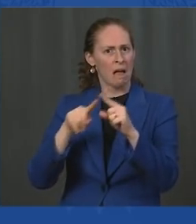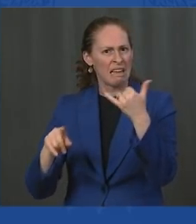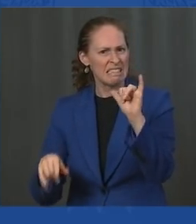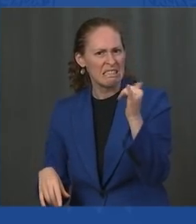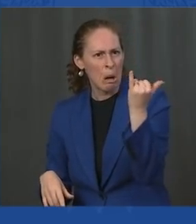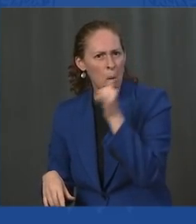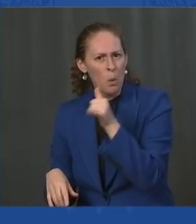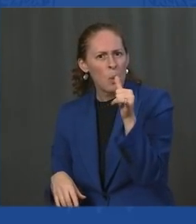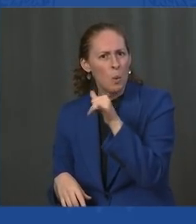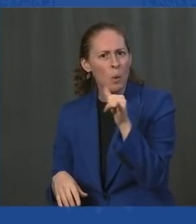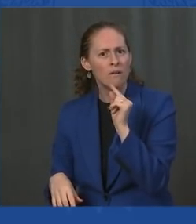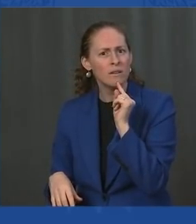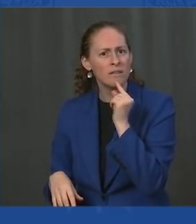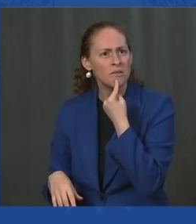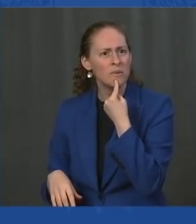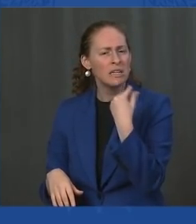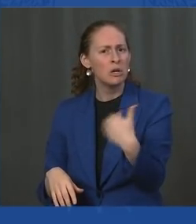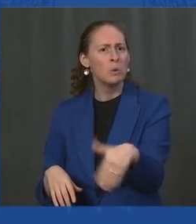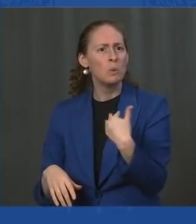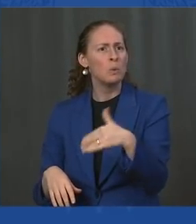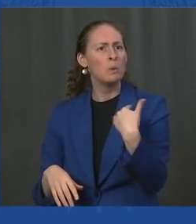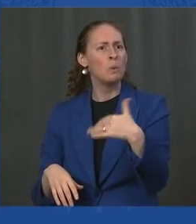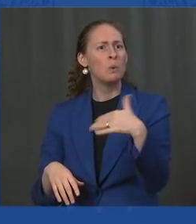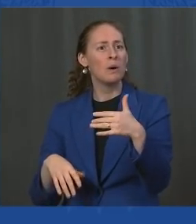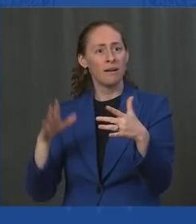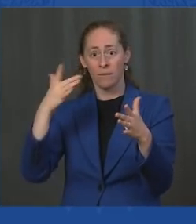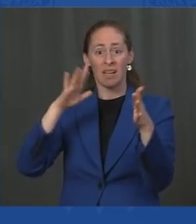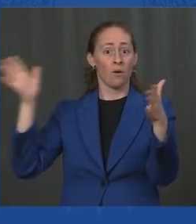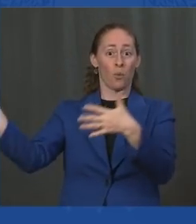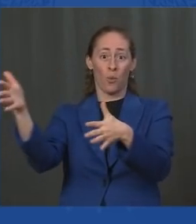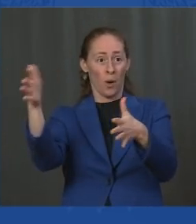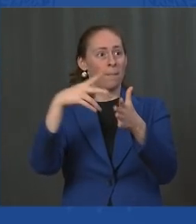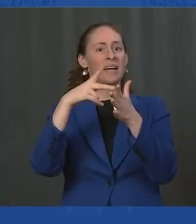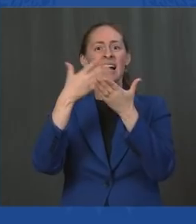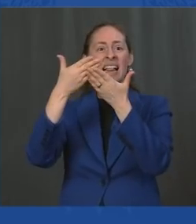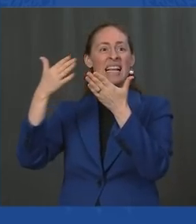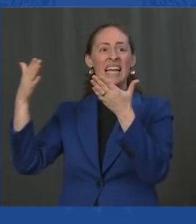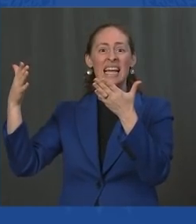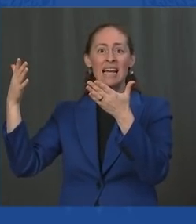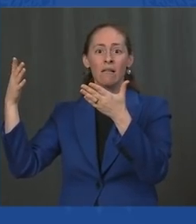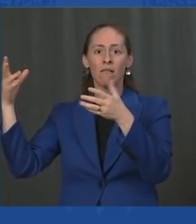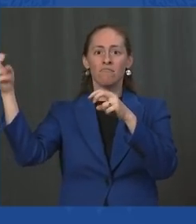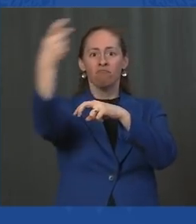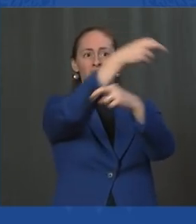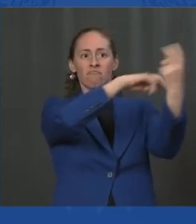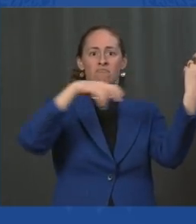with debris and downed powerlines making roads impassable and slowing response efforts